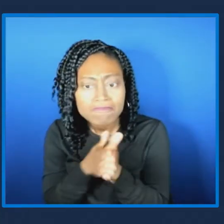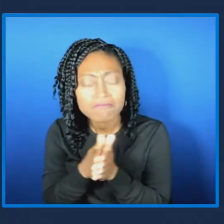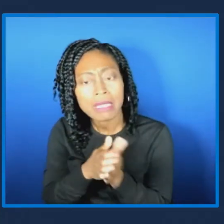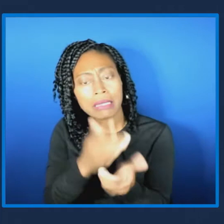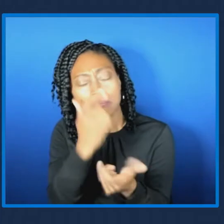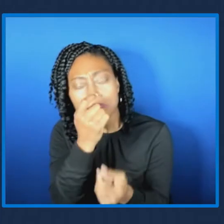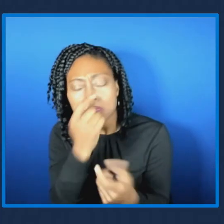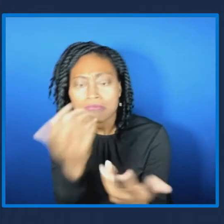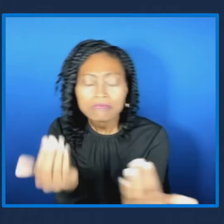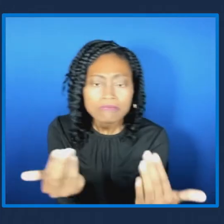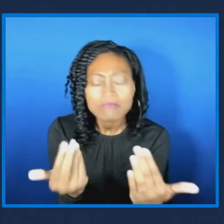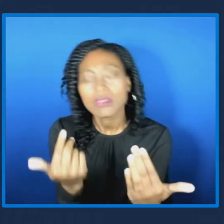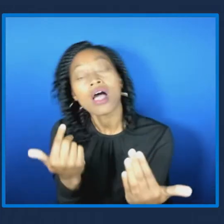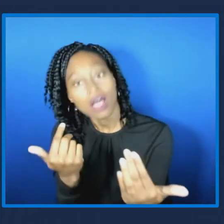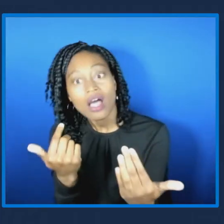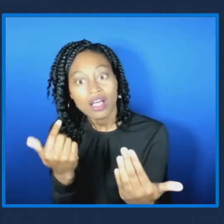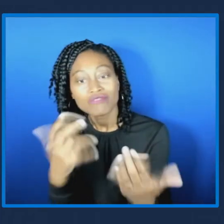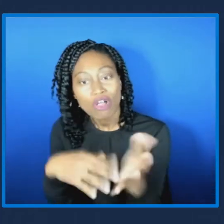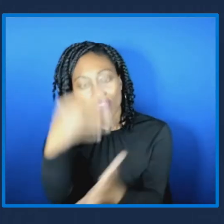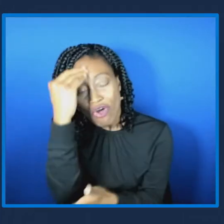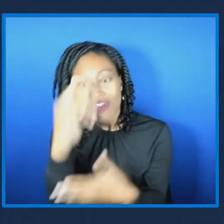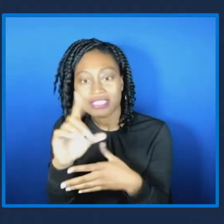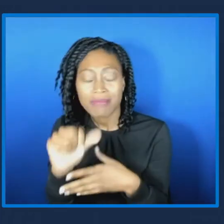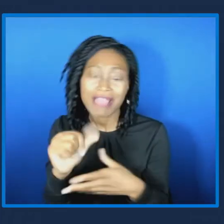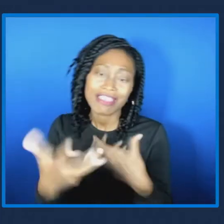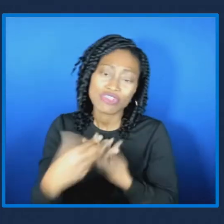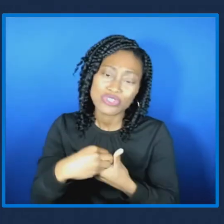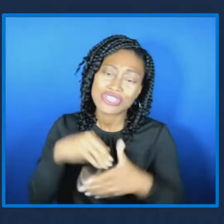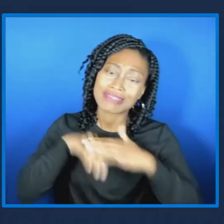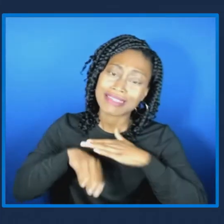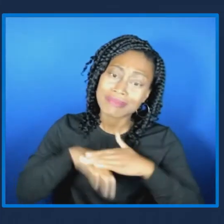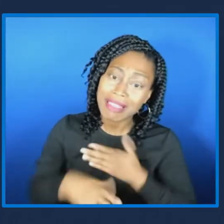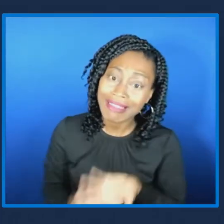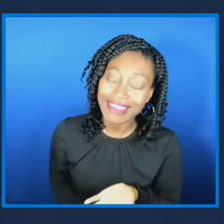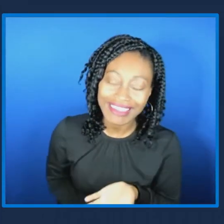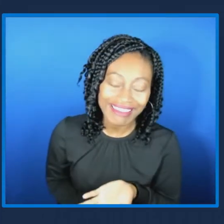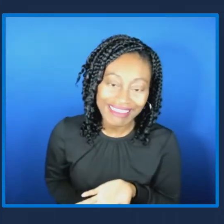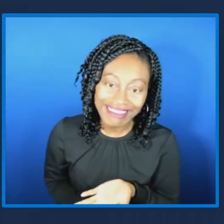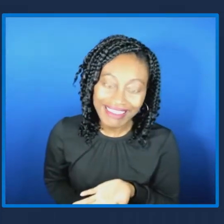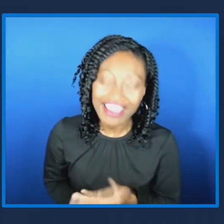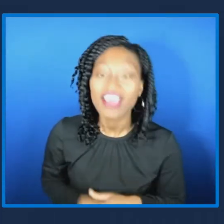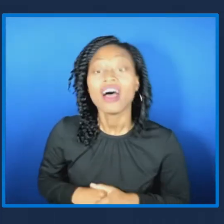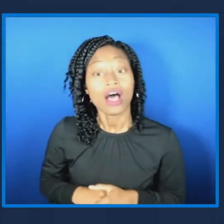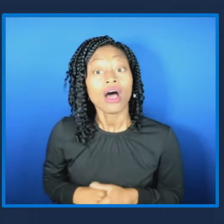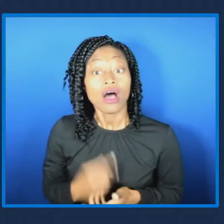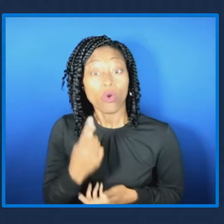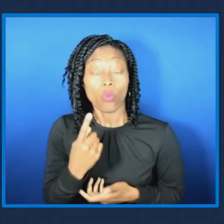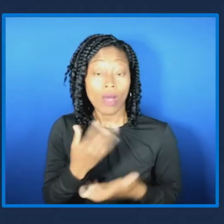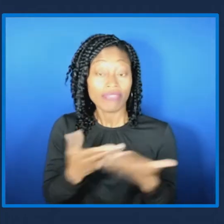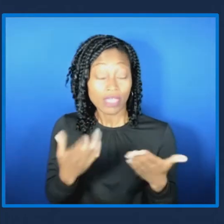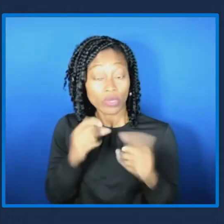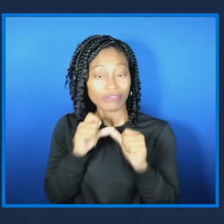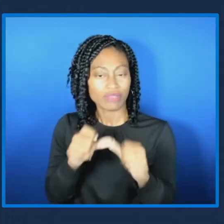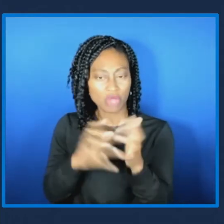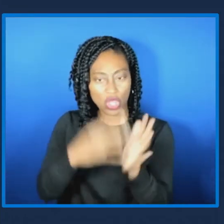in disability, inclusion and accessibility. One of the areas where we continue to learn is event accessibility.